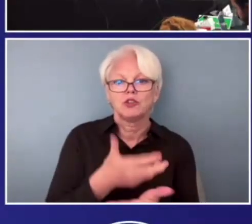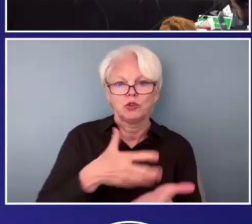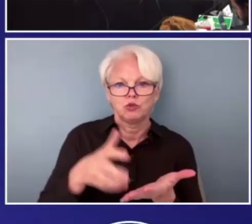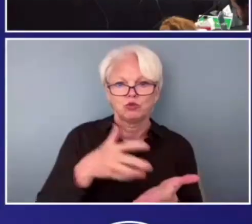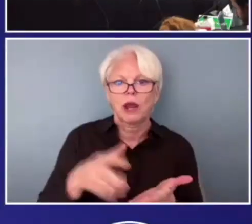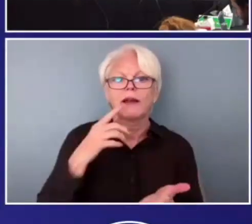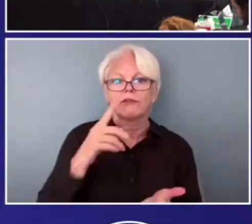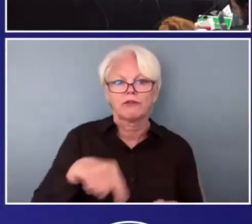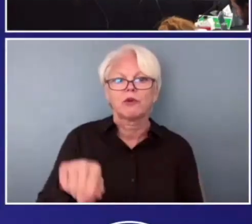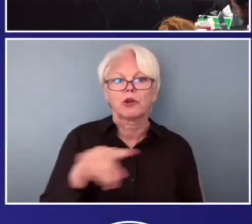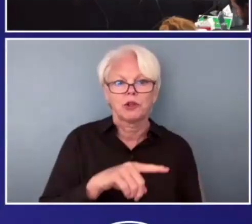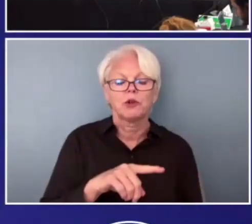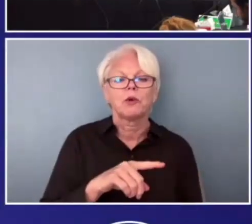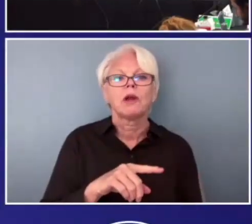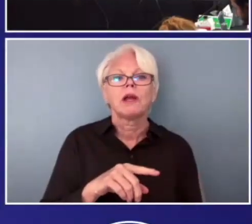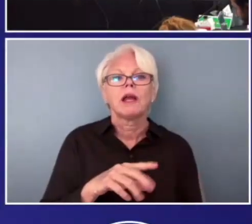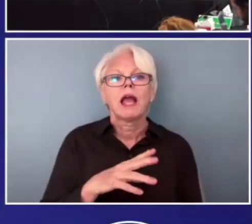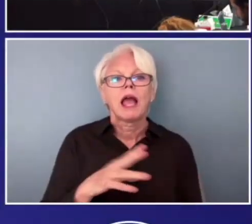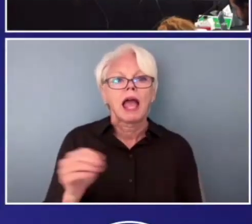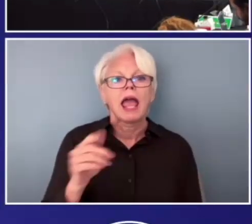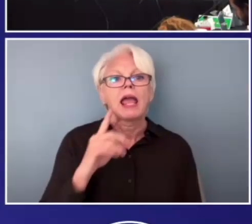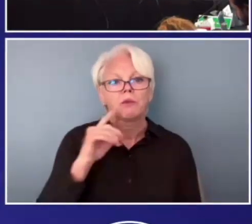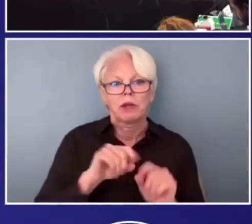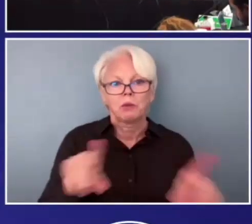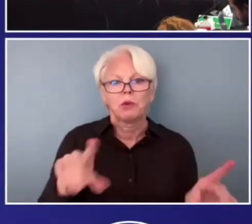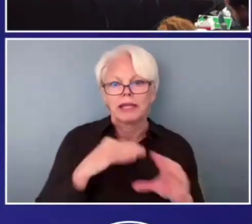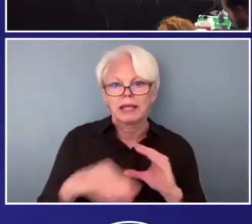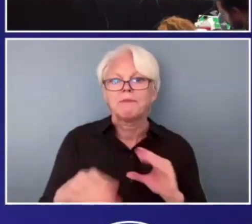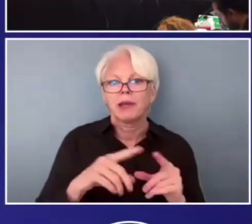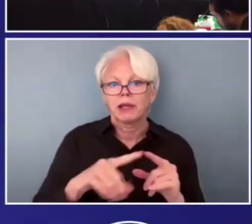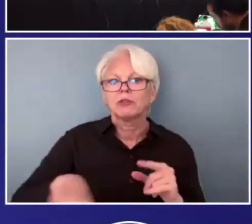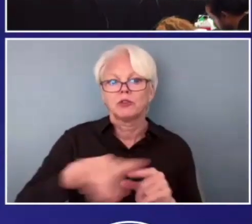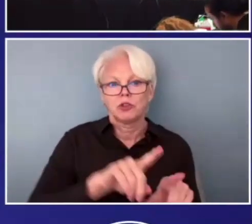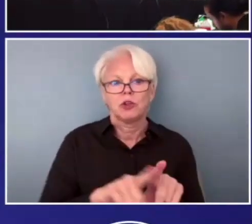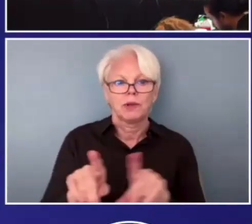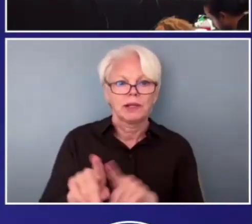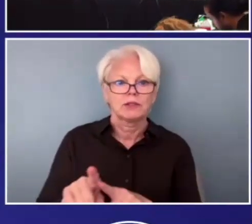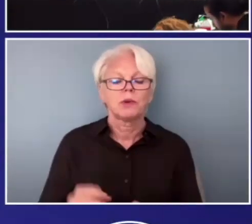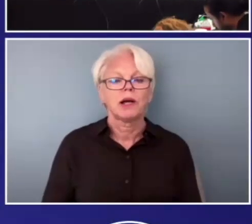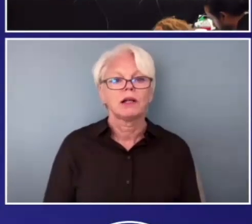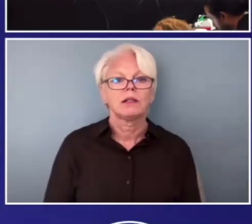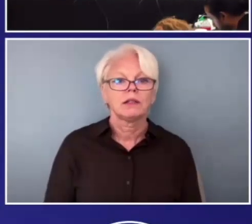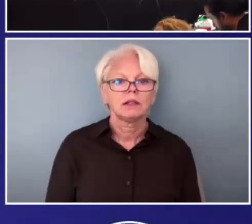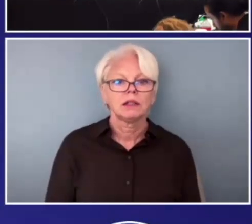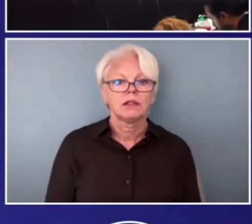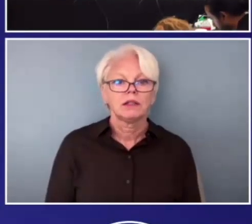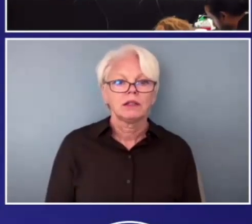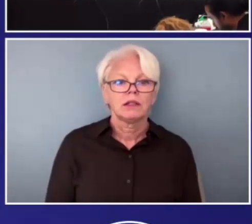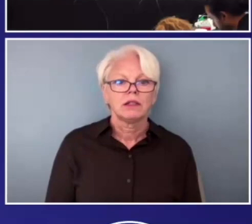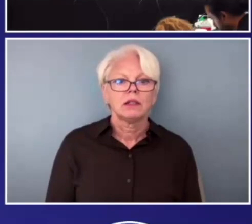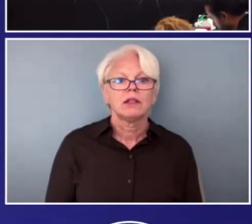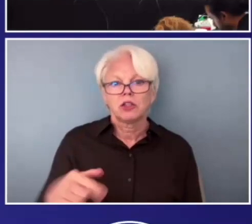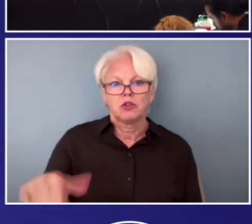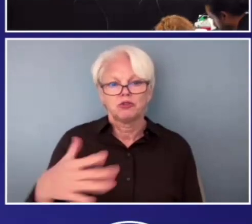We will also get this emailed to you as well, at your request. We had not done that yet this morning,